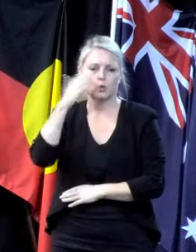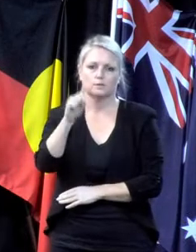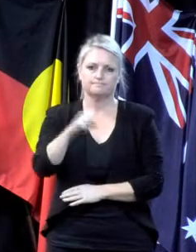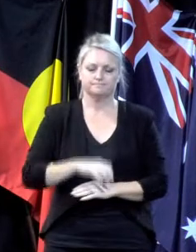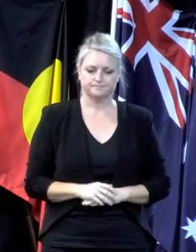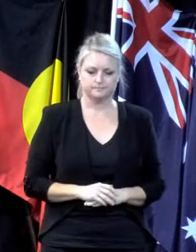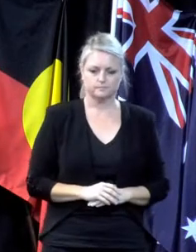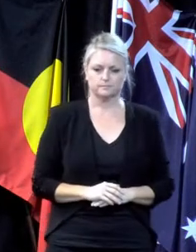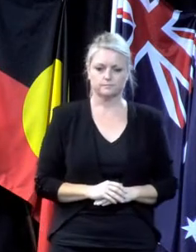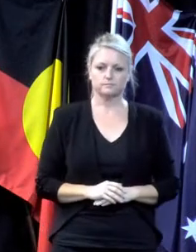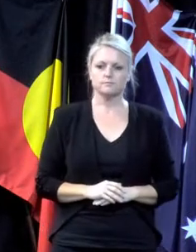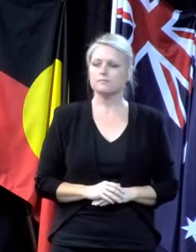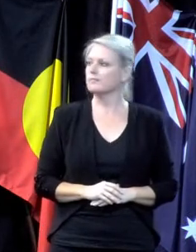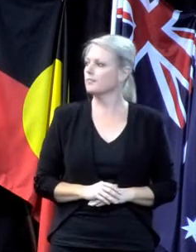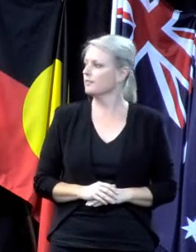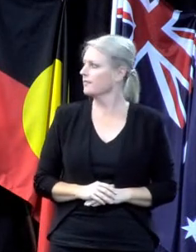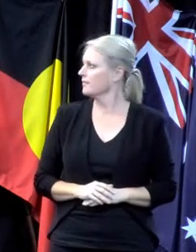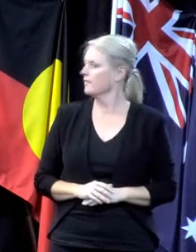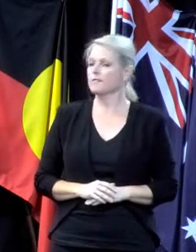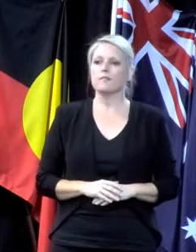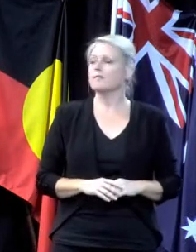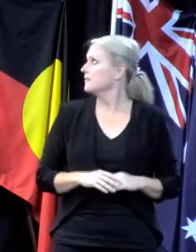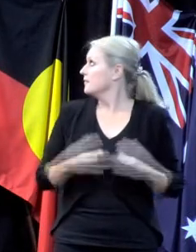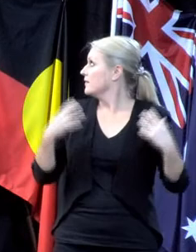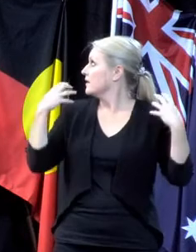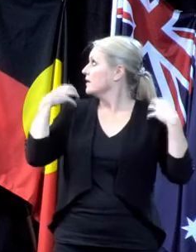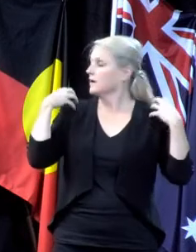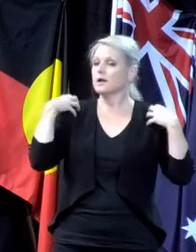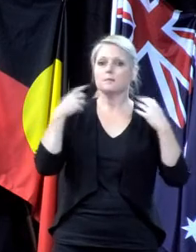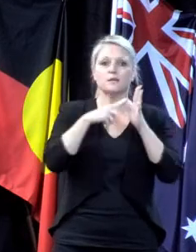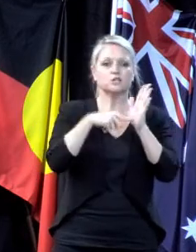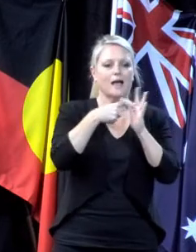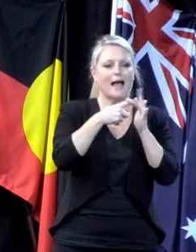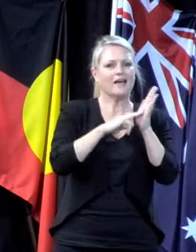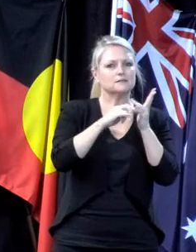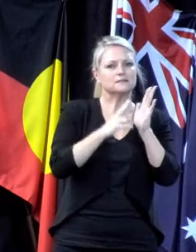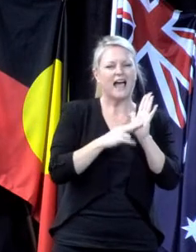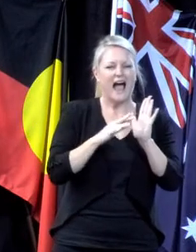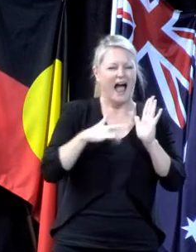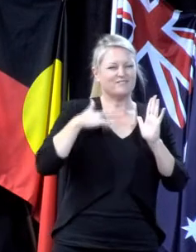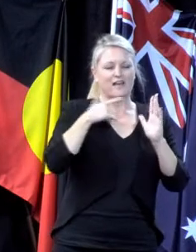I don’t know if we can really recommend the closure of all malls around Australia. It’s an idea, but I’m not sure.